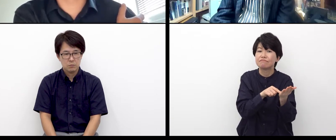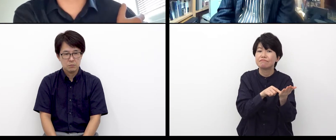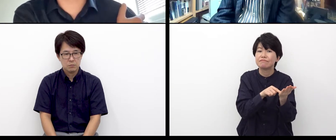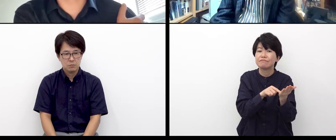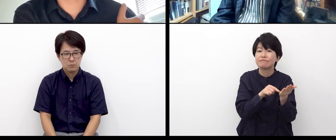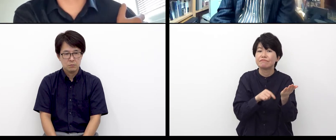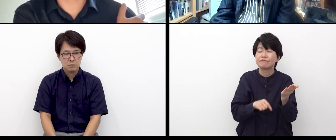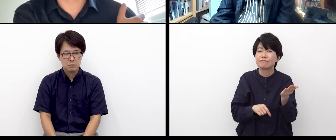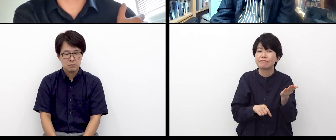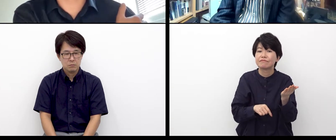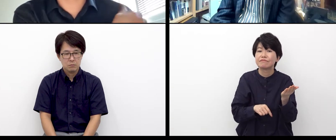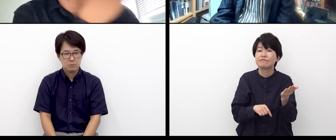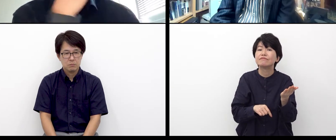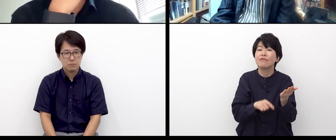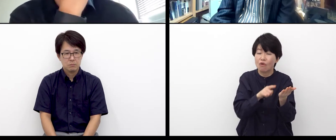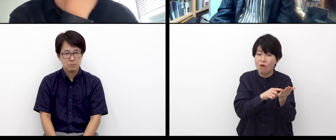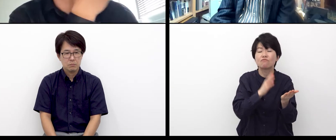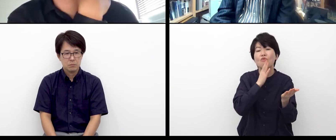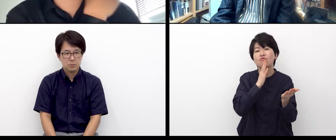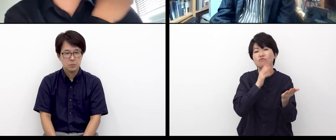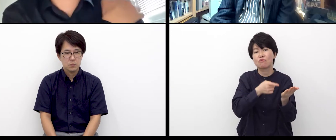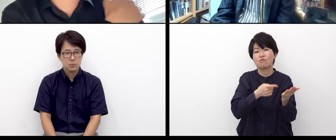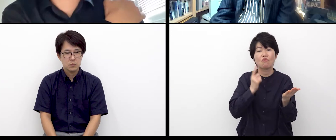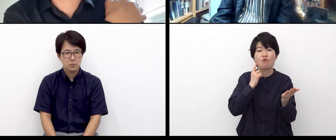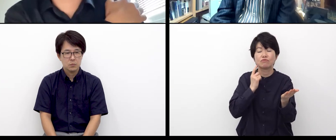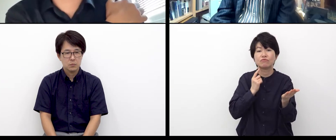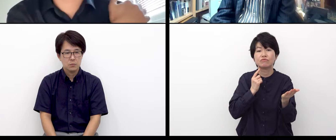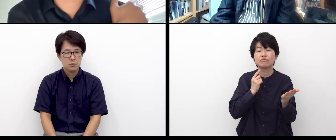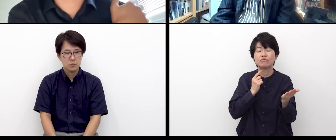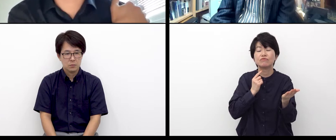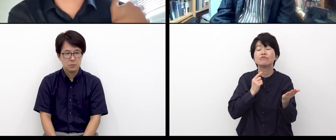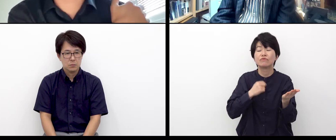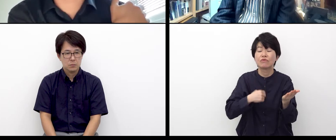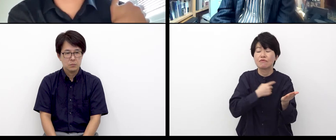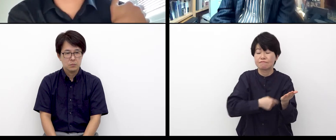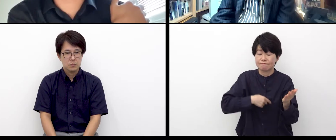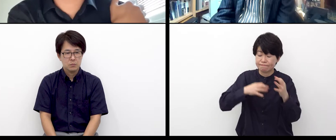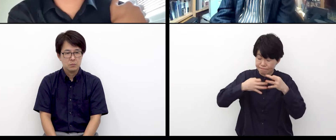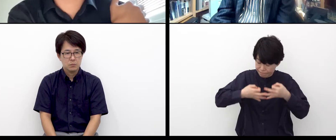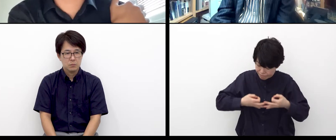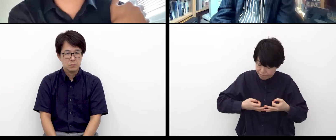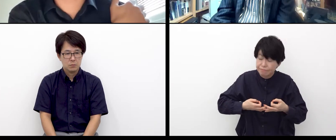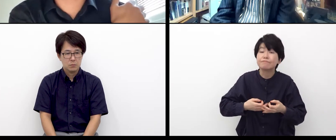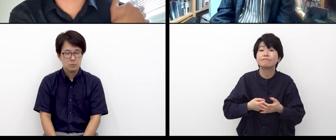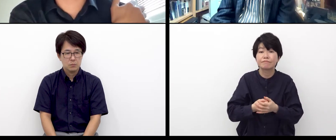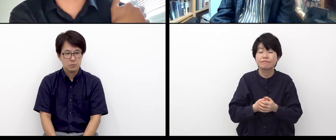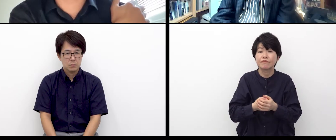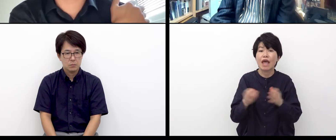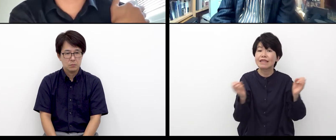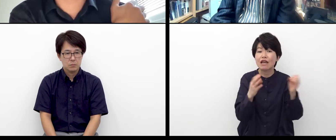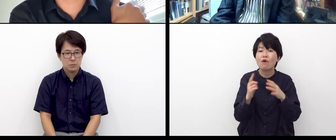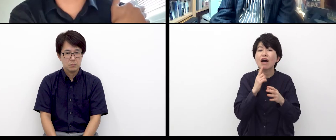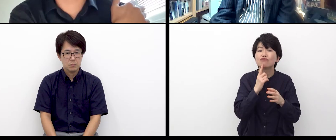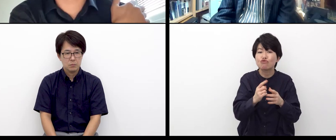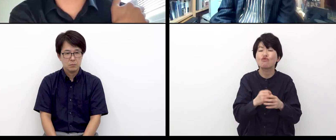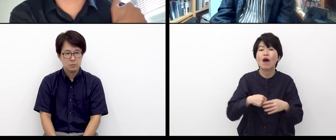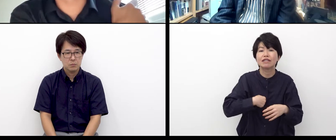The inner or subjective world of each person… Dialogue is to exchange our subjective views.